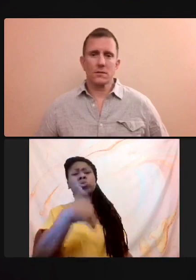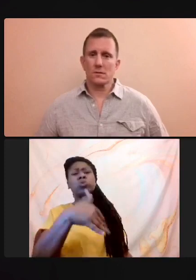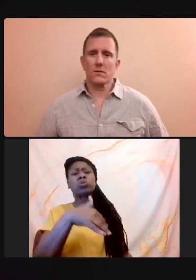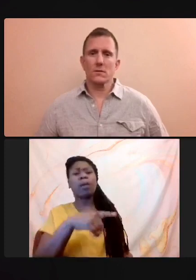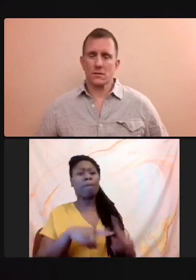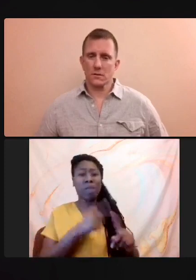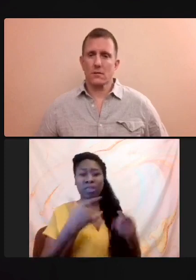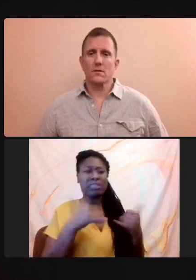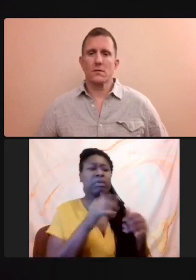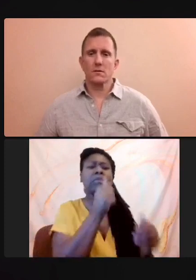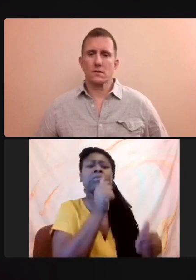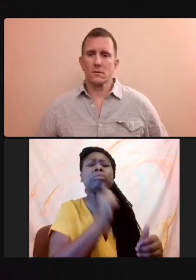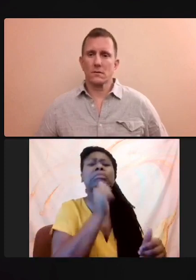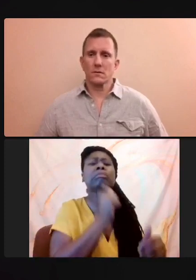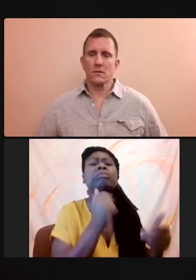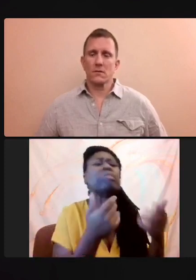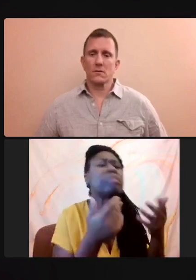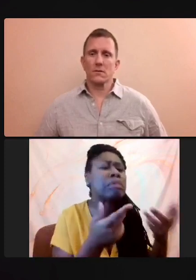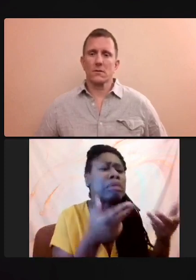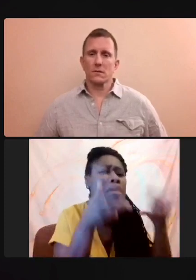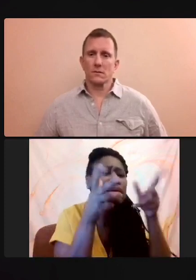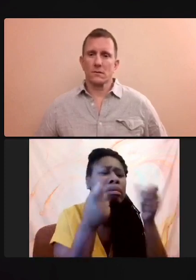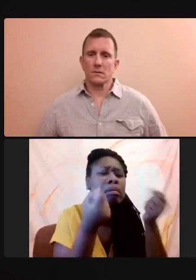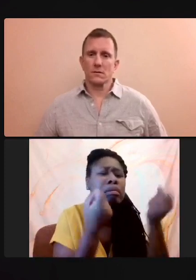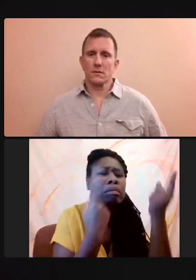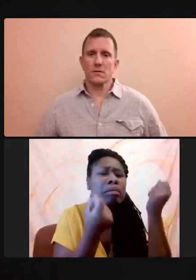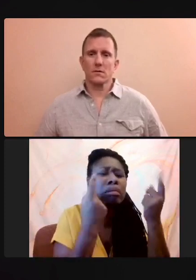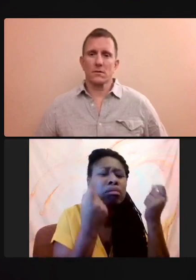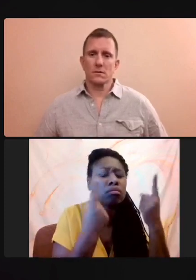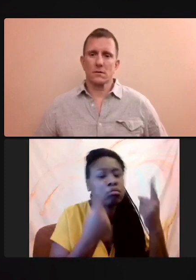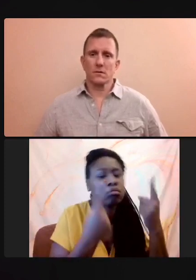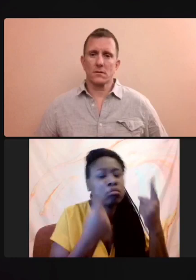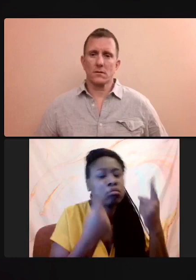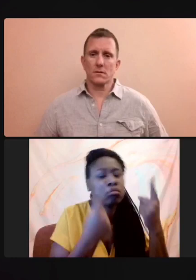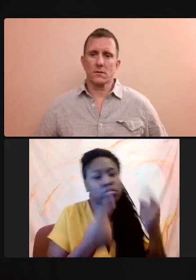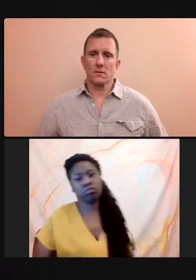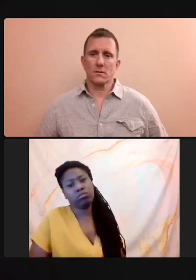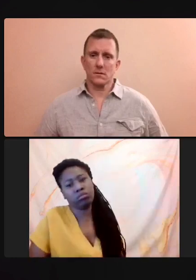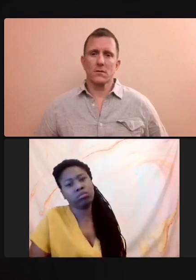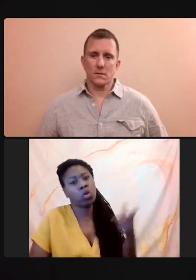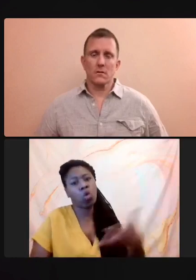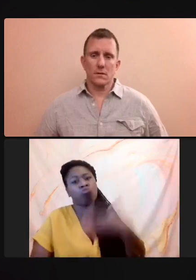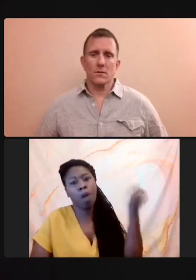And really having the interpreting of the deaf community, we've hand-in-hand right? We can support one